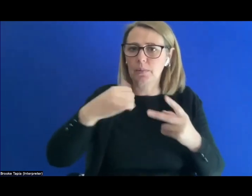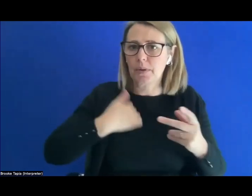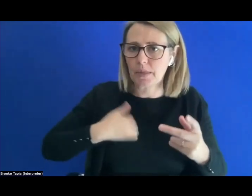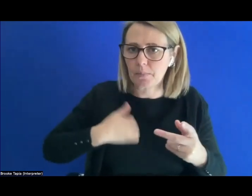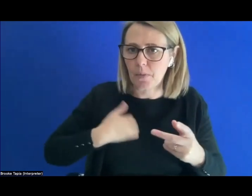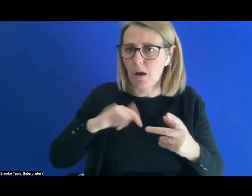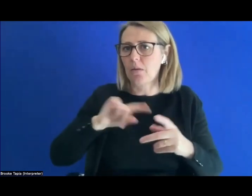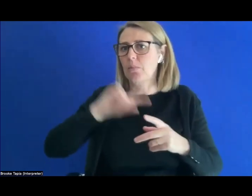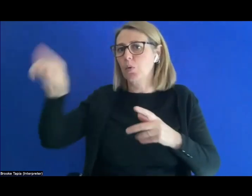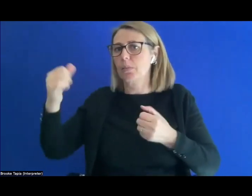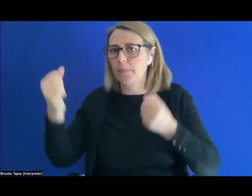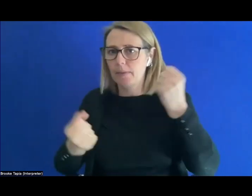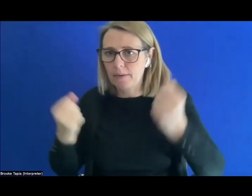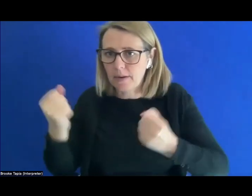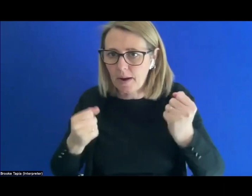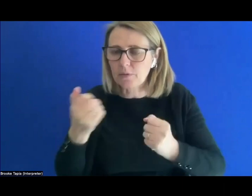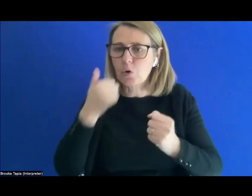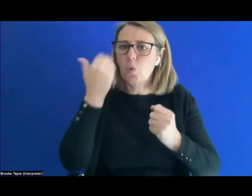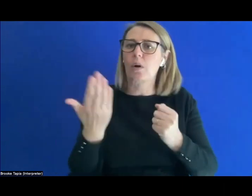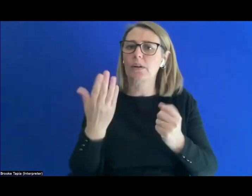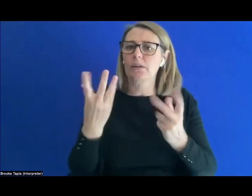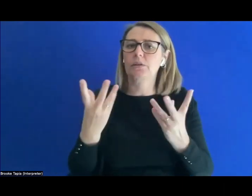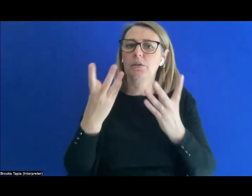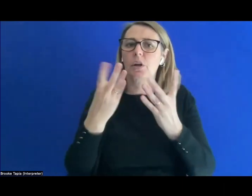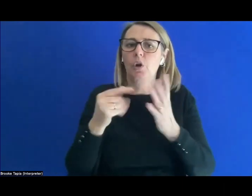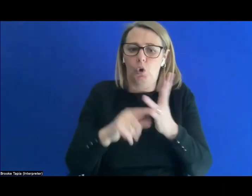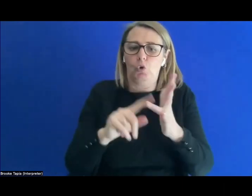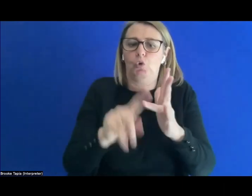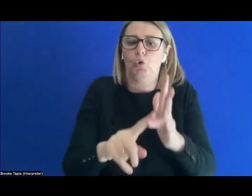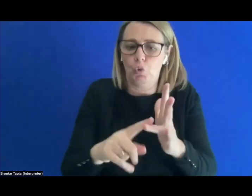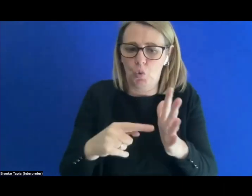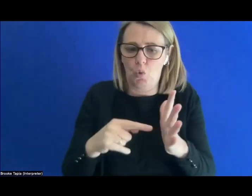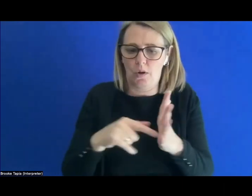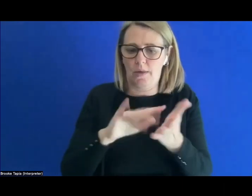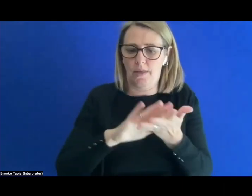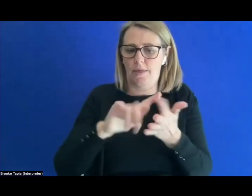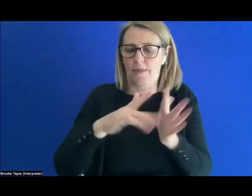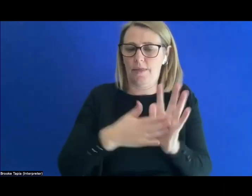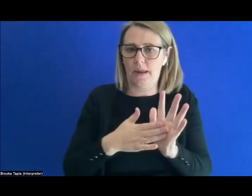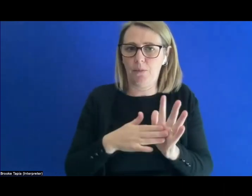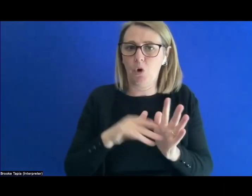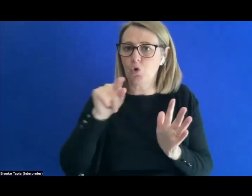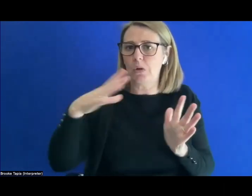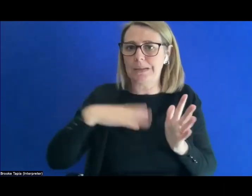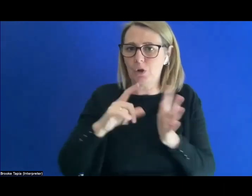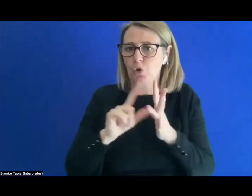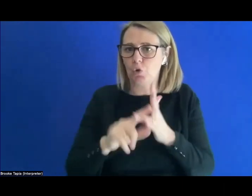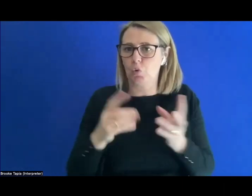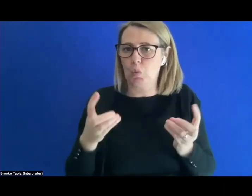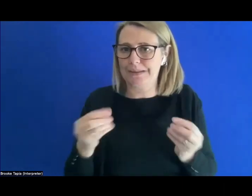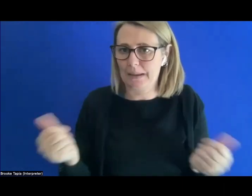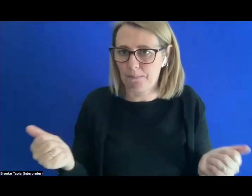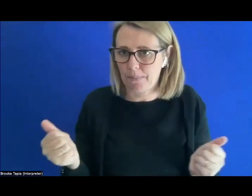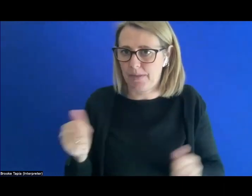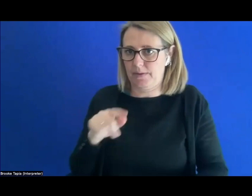always doing something kind of to them, or “It’s time for you to do something”, and that builds up